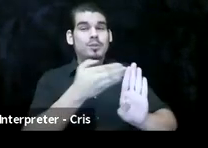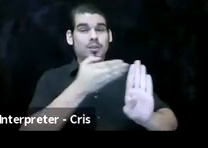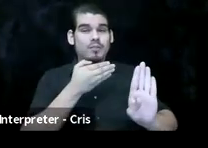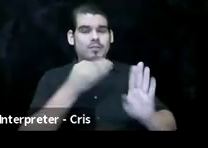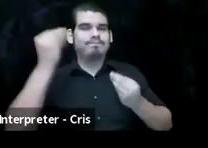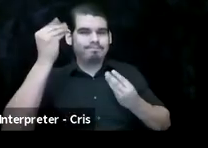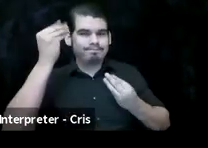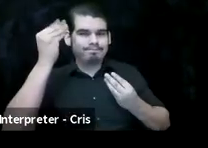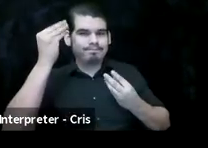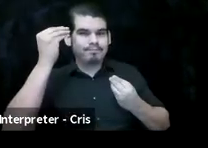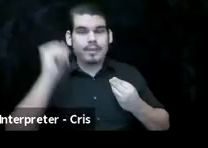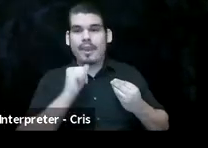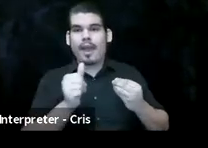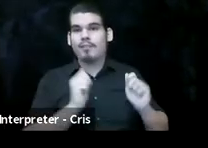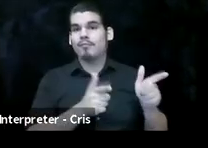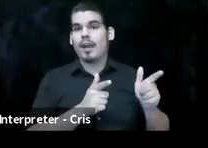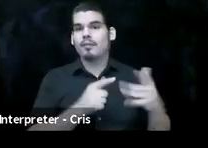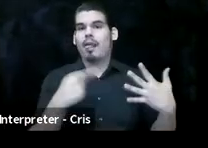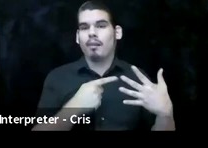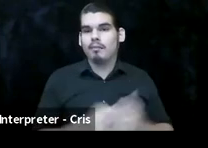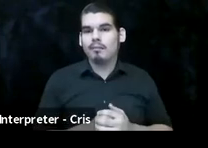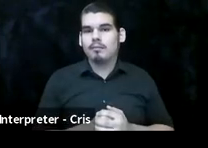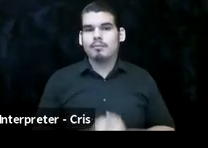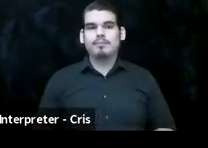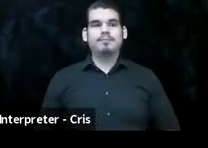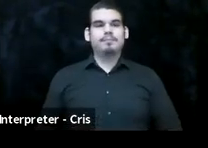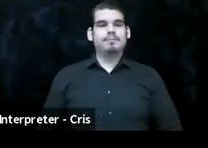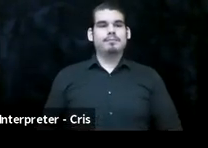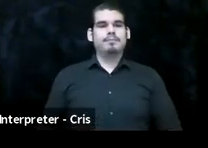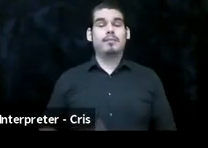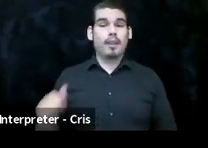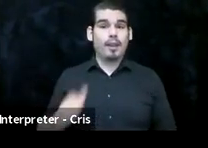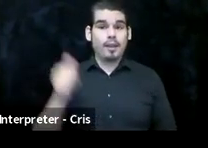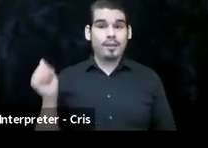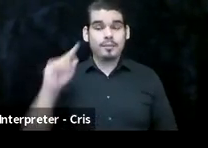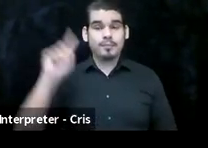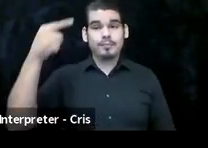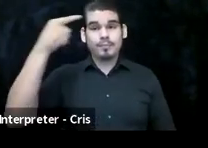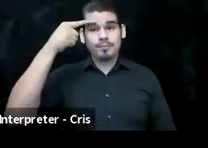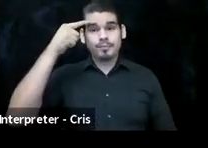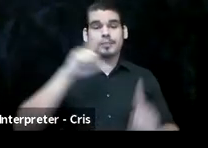Gerardo Chavez, RAD IX: Alright, other parliamentary procedure terminology So what does the phrase on the floor mean.